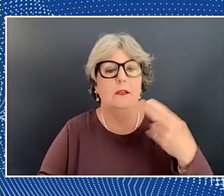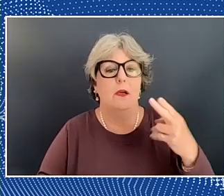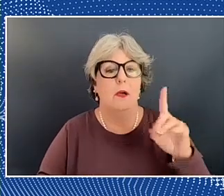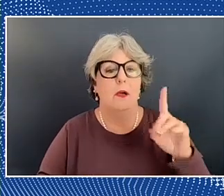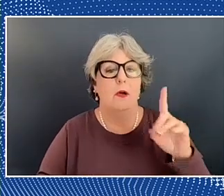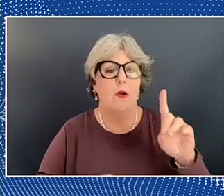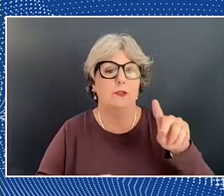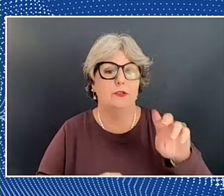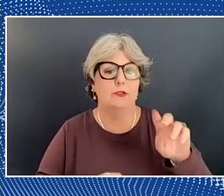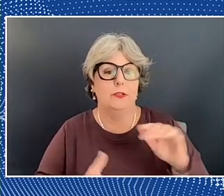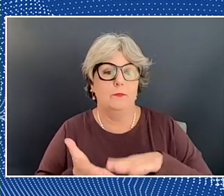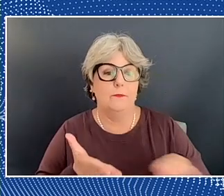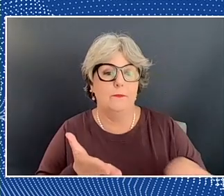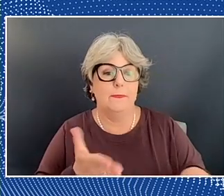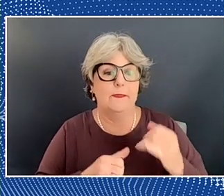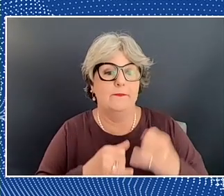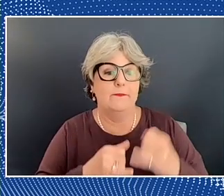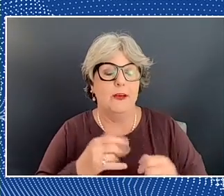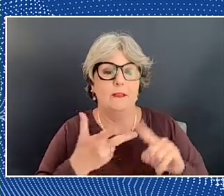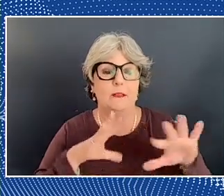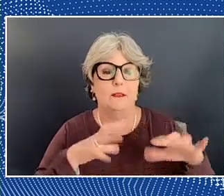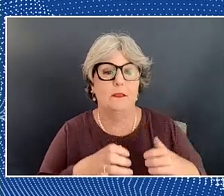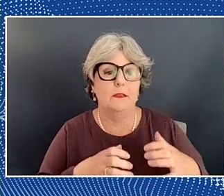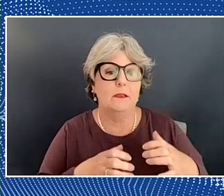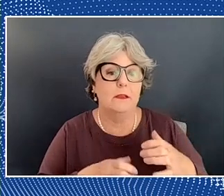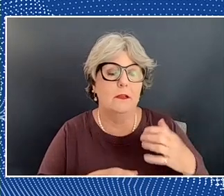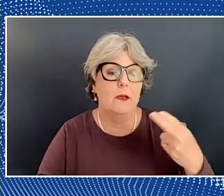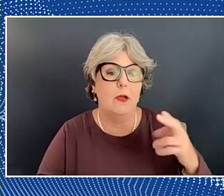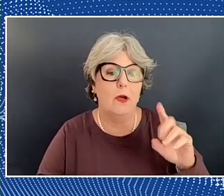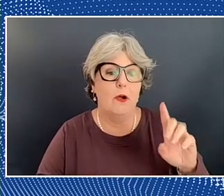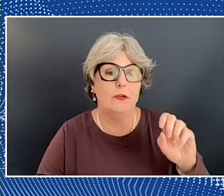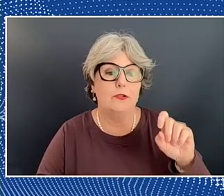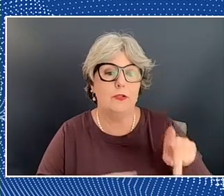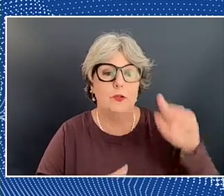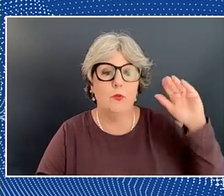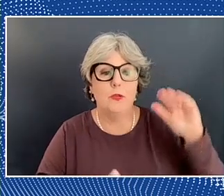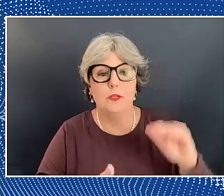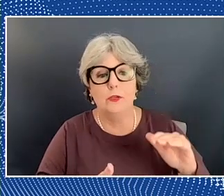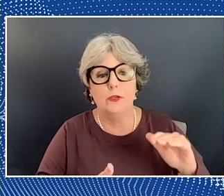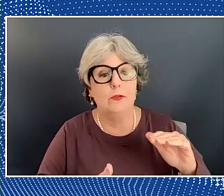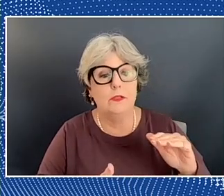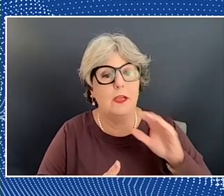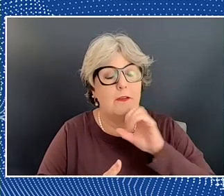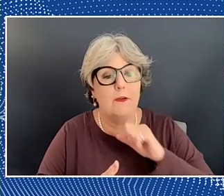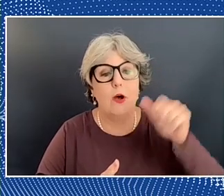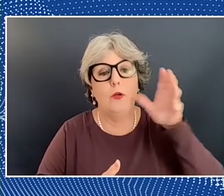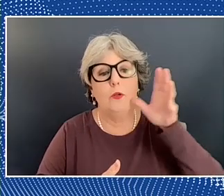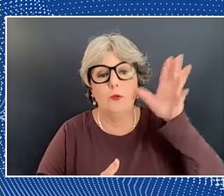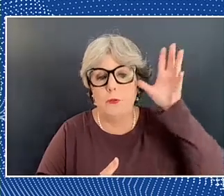Finally, relief based on hardship may reduce the incidence of older Parent PLUS borrowers seeing their Social Security